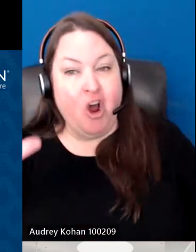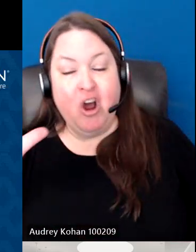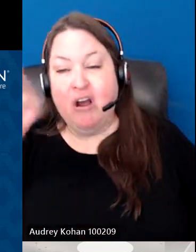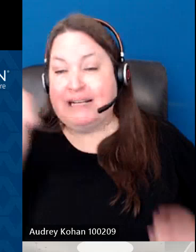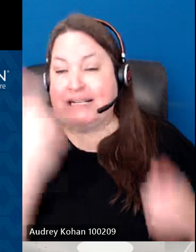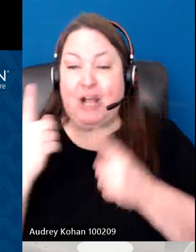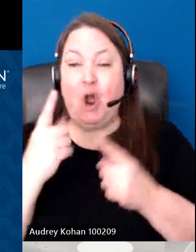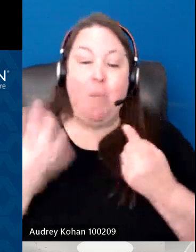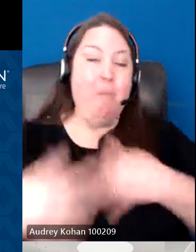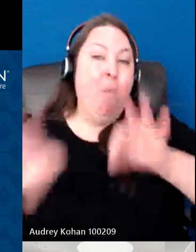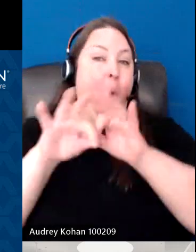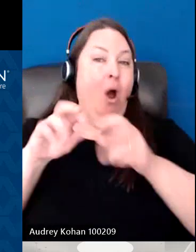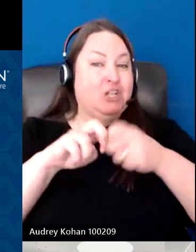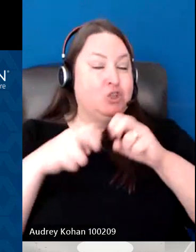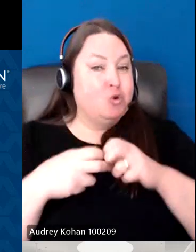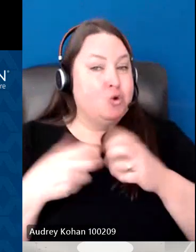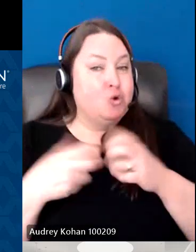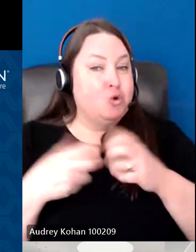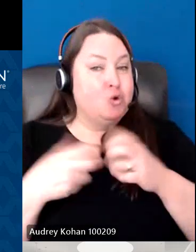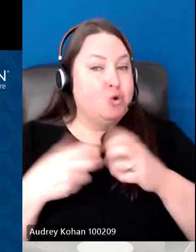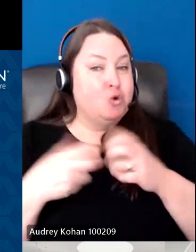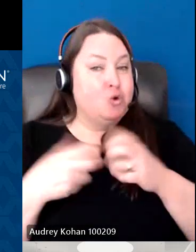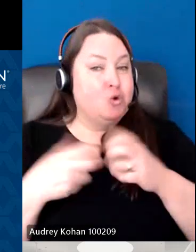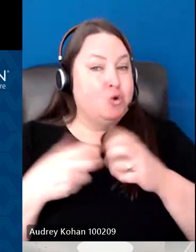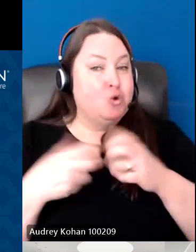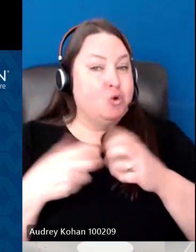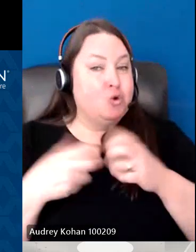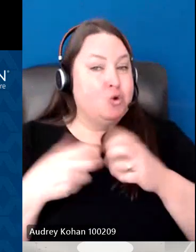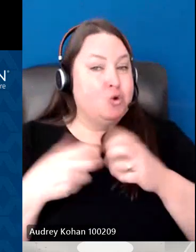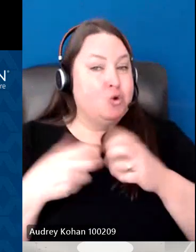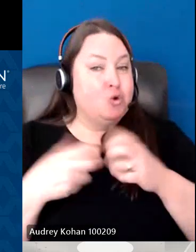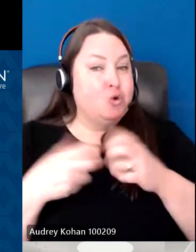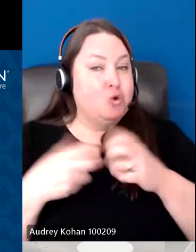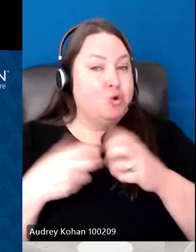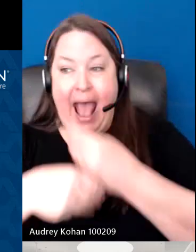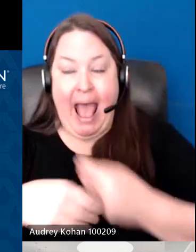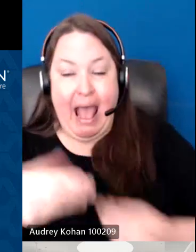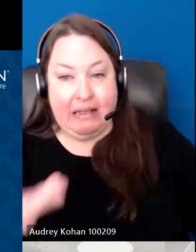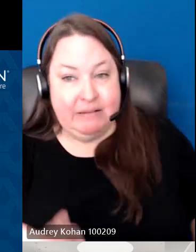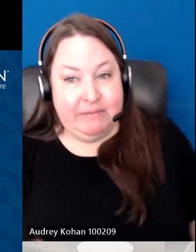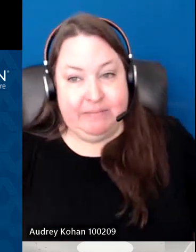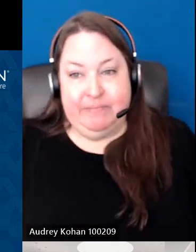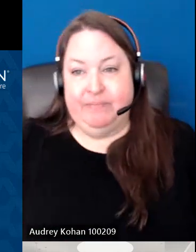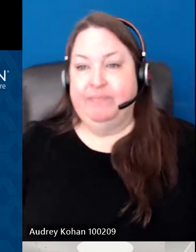important issues or if she had anything to add to that discussion from an operational basis so I I